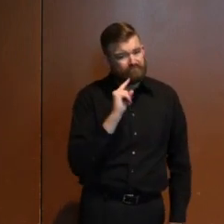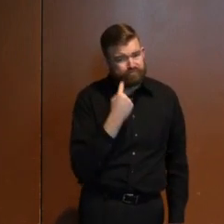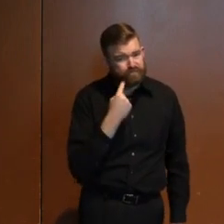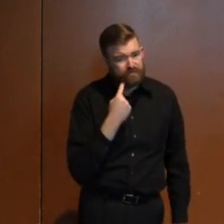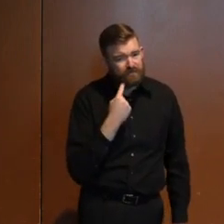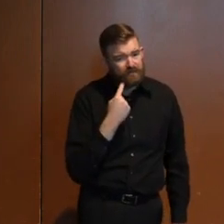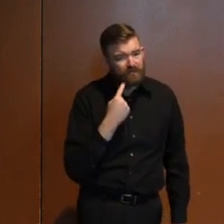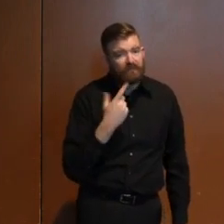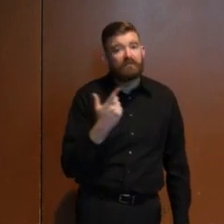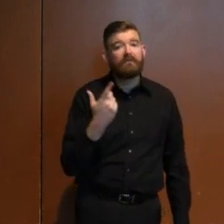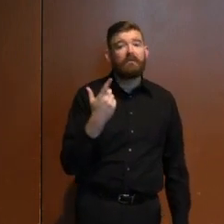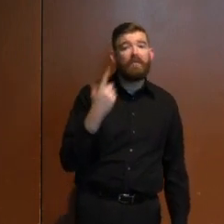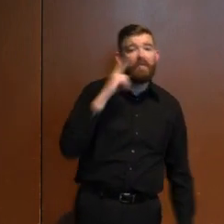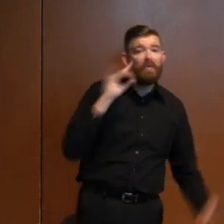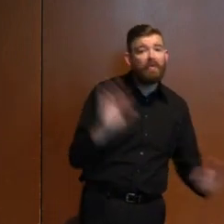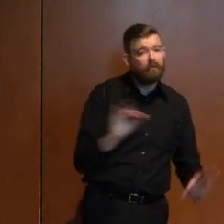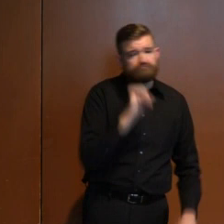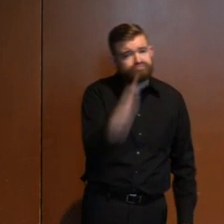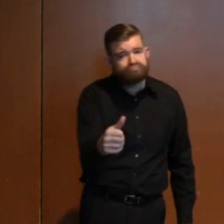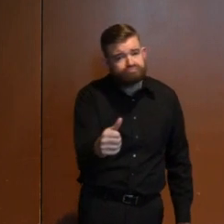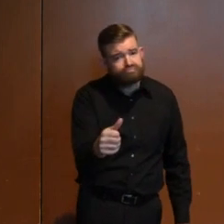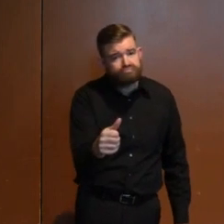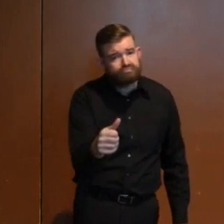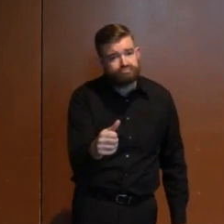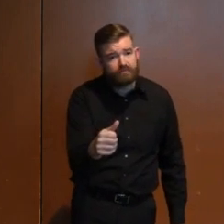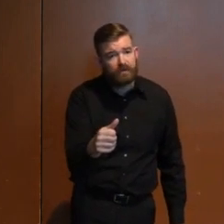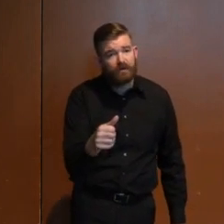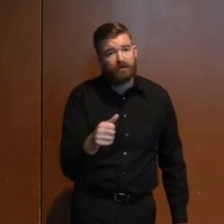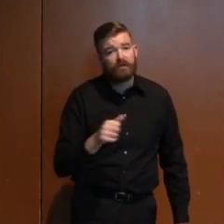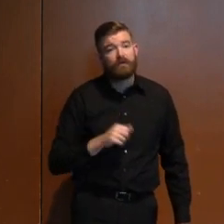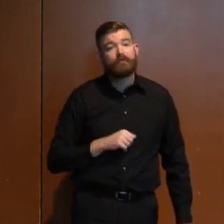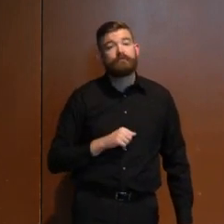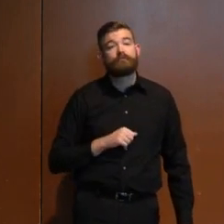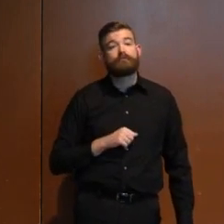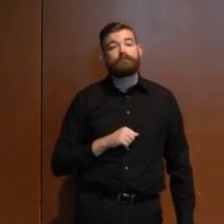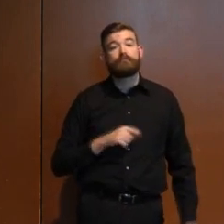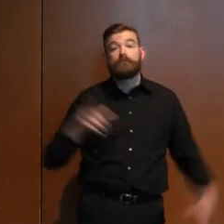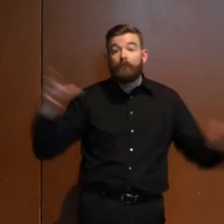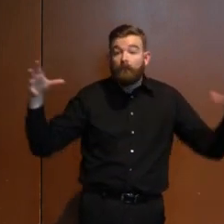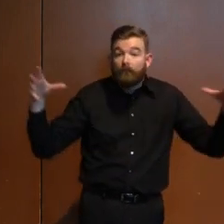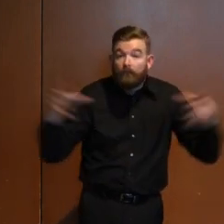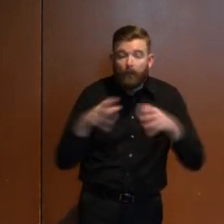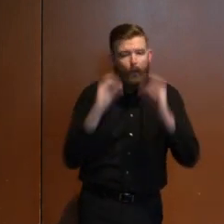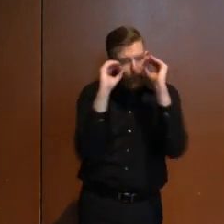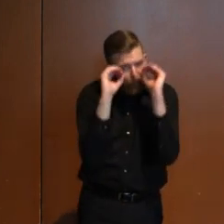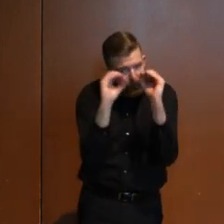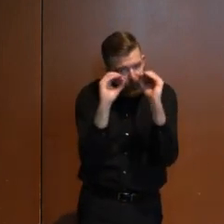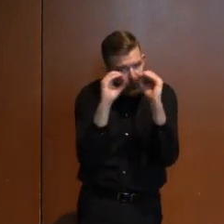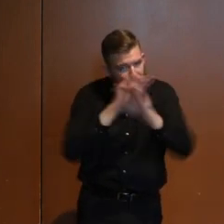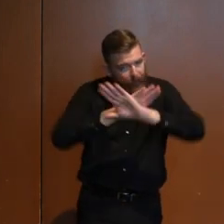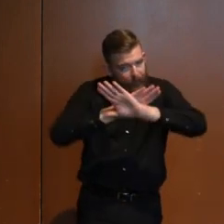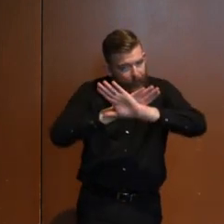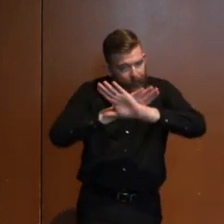THEIR DISPOSAL AND THEY ARE USING IT. SO WE MEAN BUSINESS. WE TAKE NO JOY IN SAYING THERE ARE NO GATHERINGS BUT THAT'S